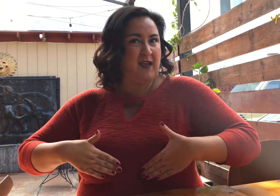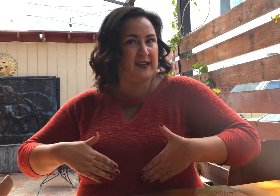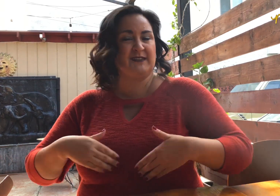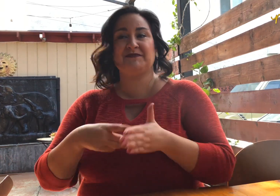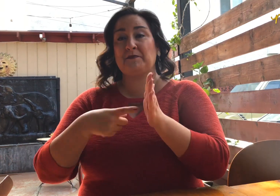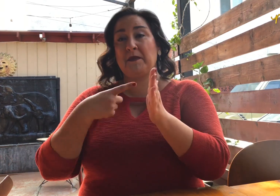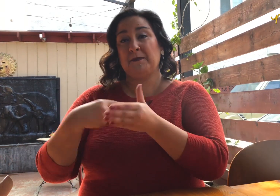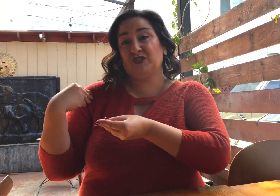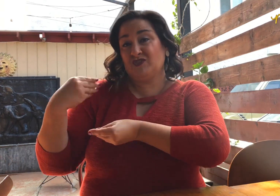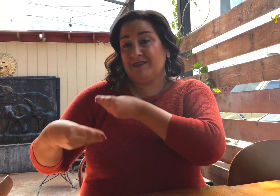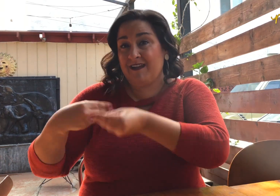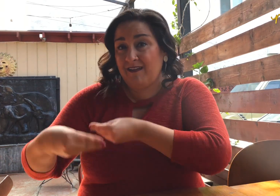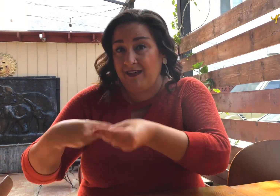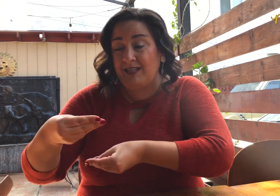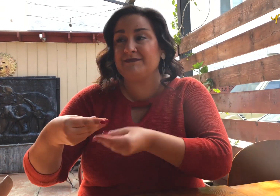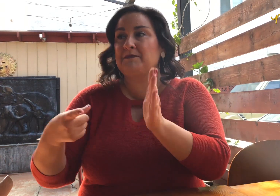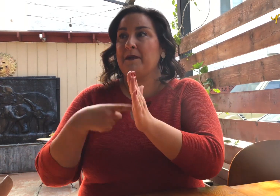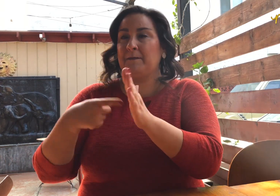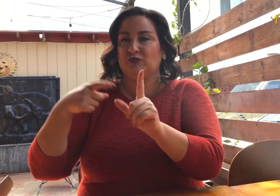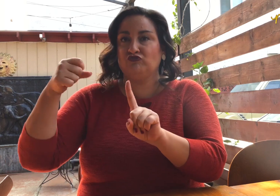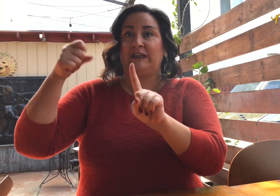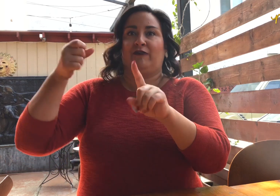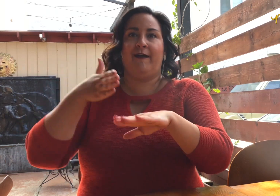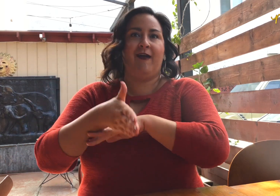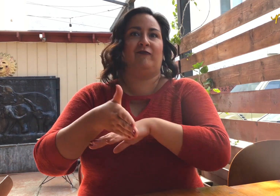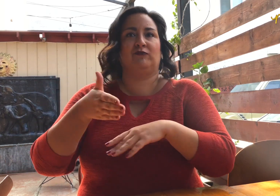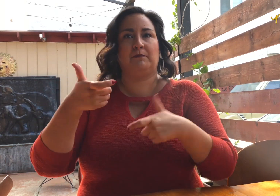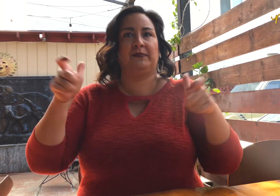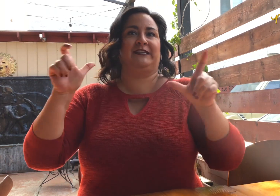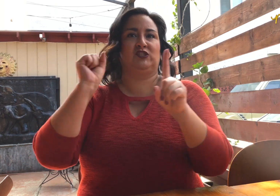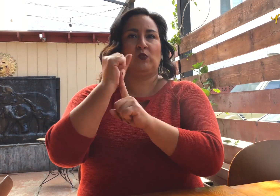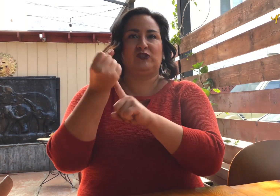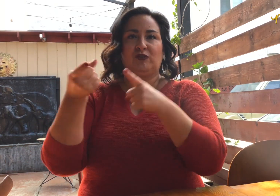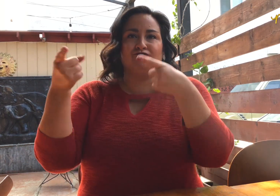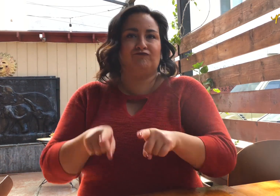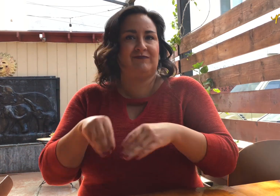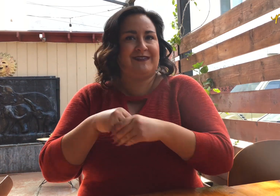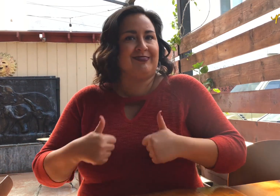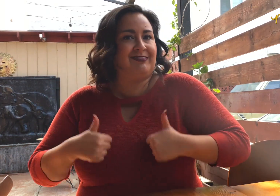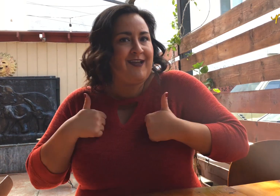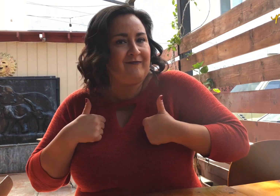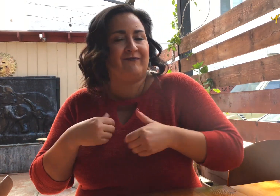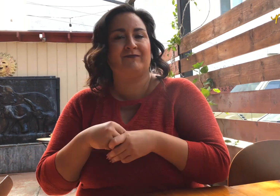genetic, sometimes it occurs after situations in life.